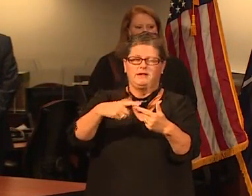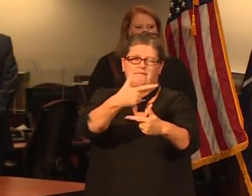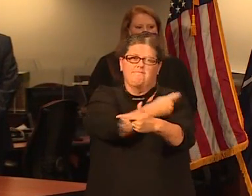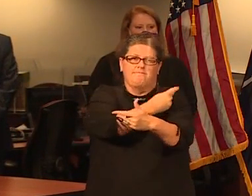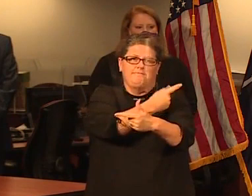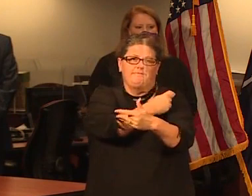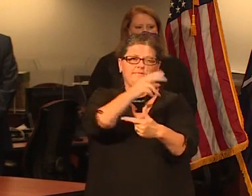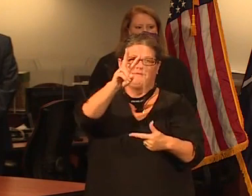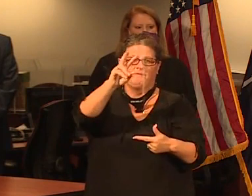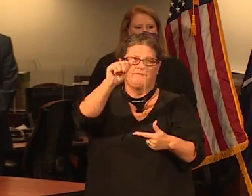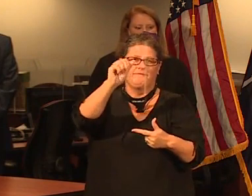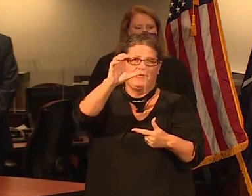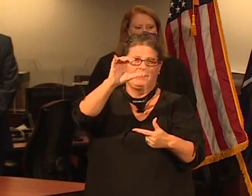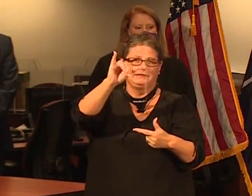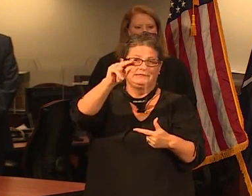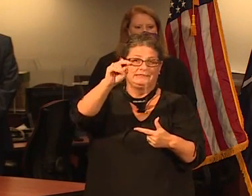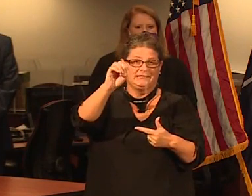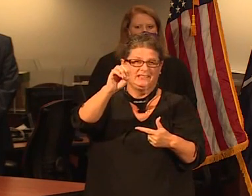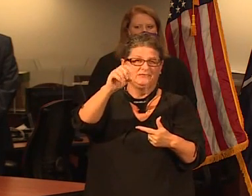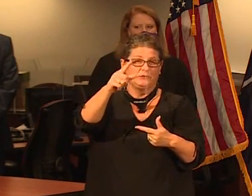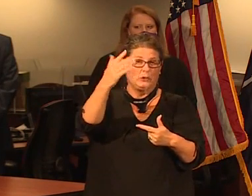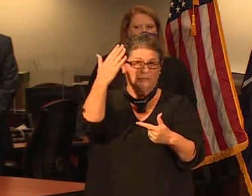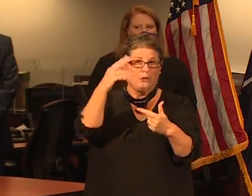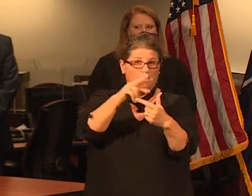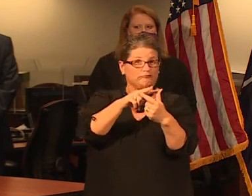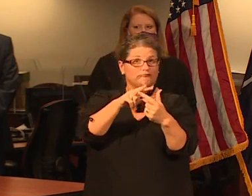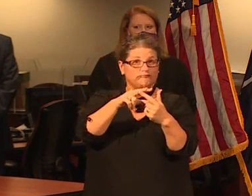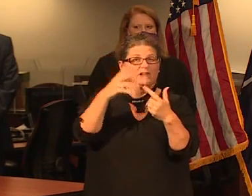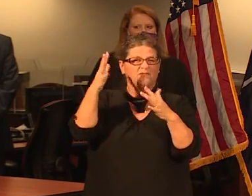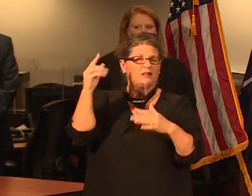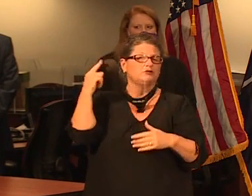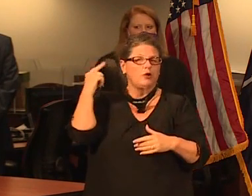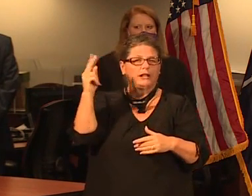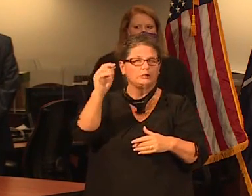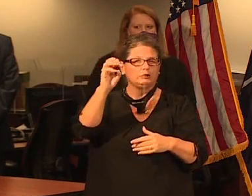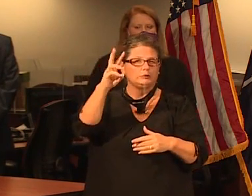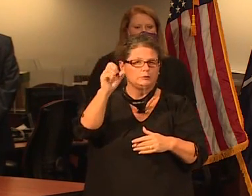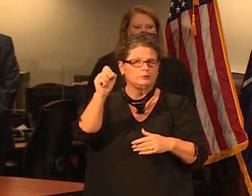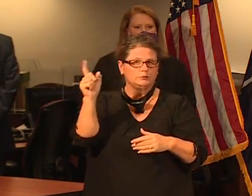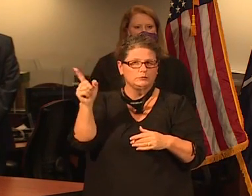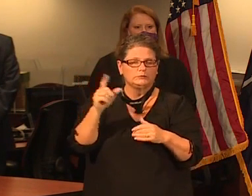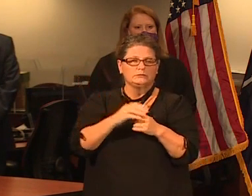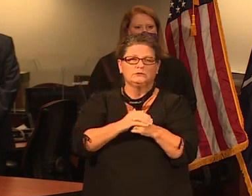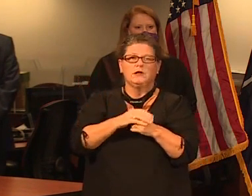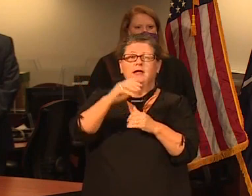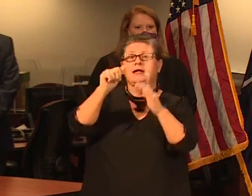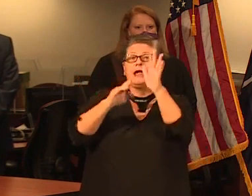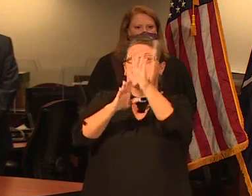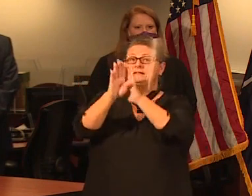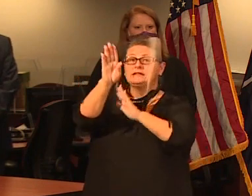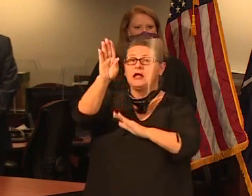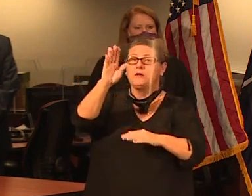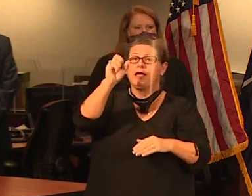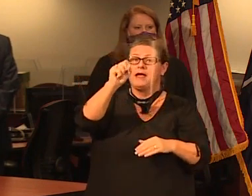OTHER IS ABOUT A VACCINE. YOU KNOW ALL THOSE THINGS HAVE BEEN IN THE NEWS.